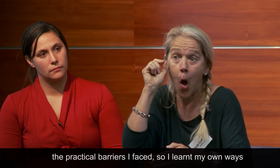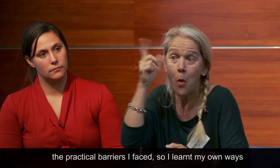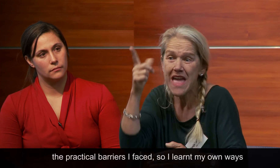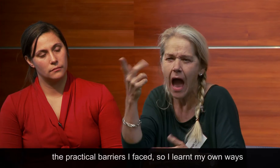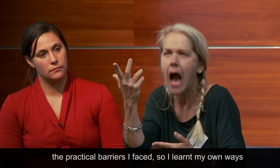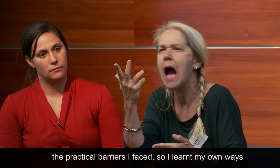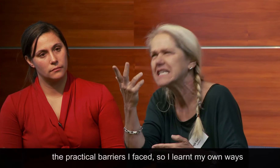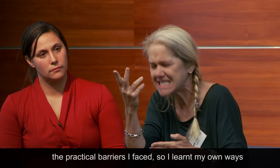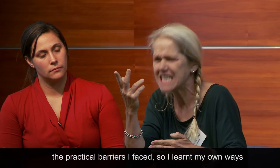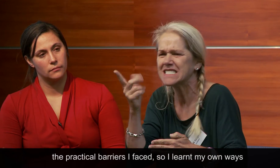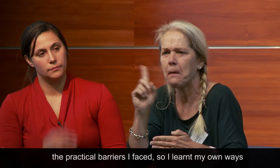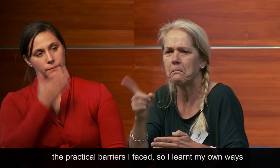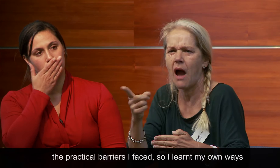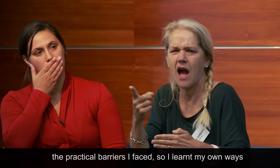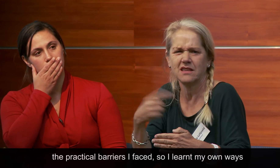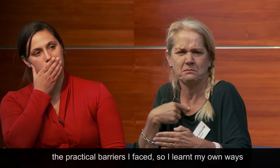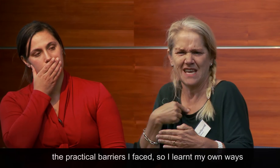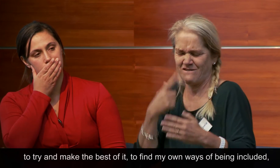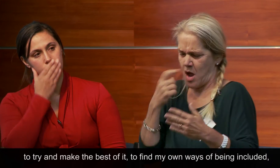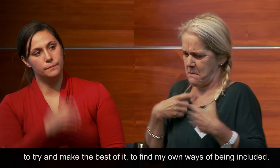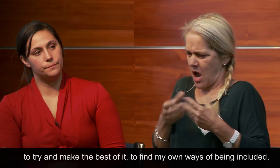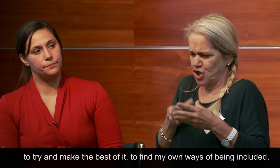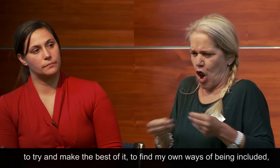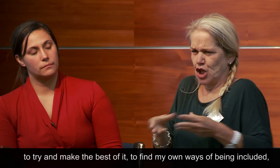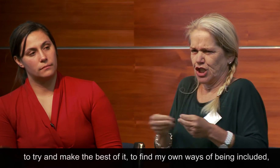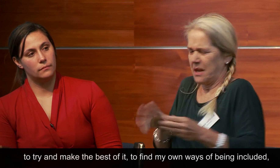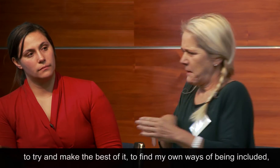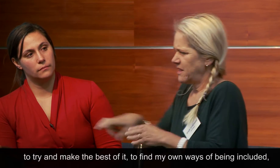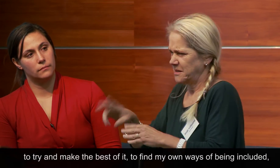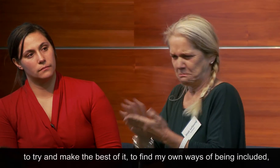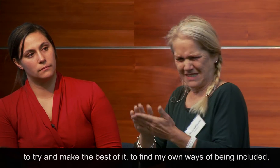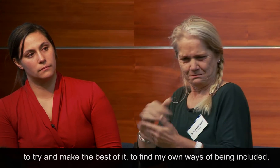barriers I faced. So I learnt my own ways to try and make the best of it, to find my